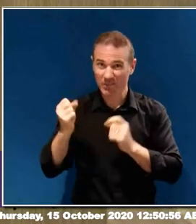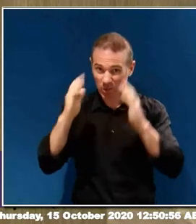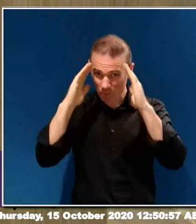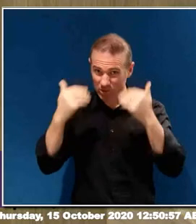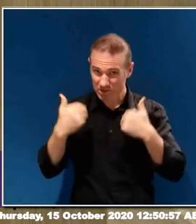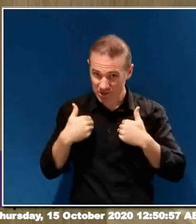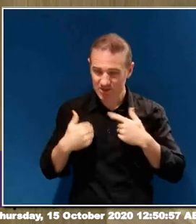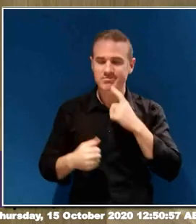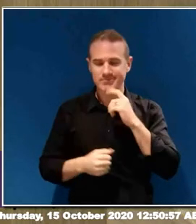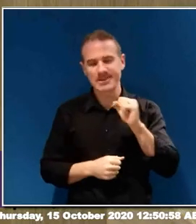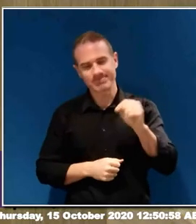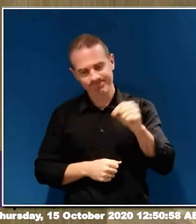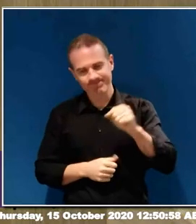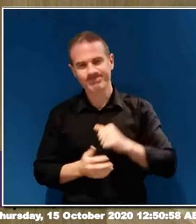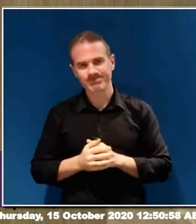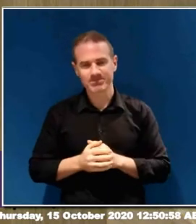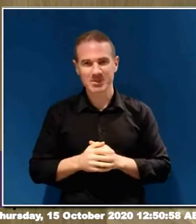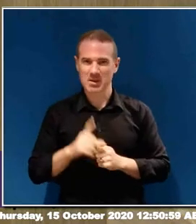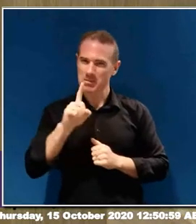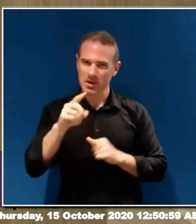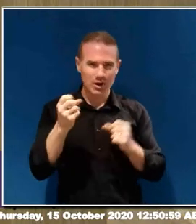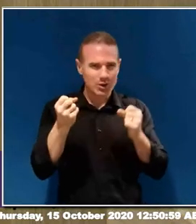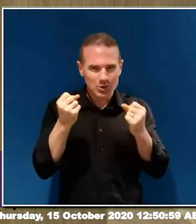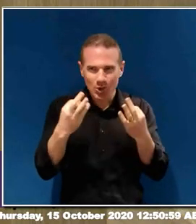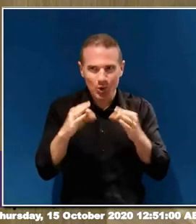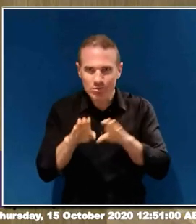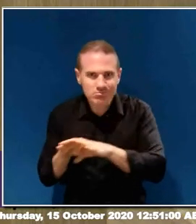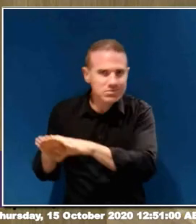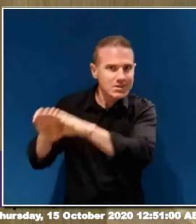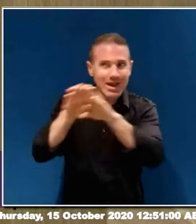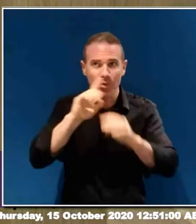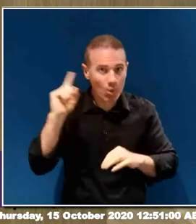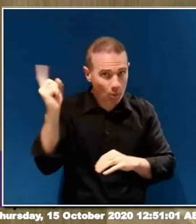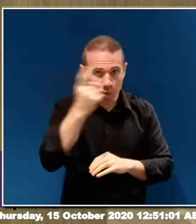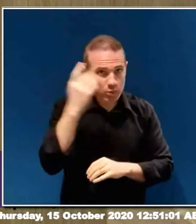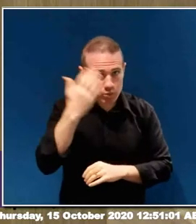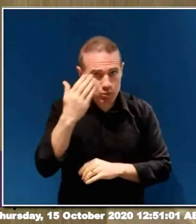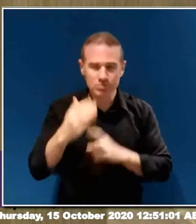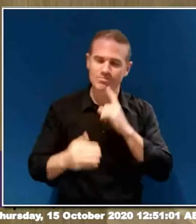across schools? No. And indeed, not consistency about the way in which